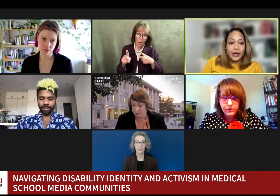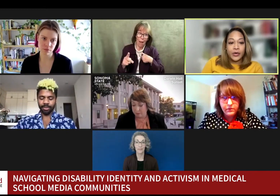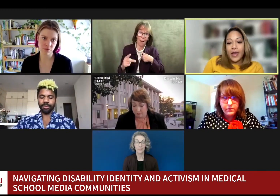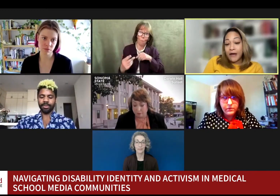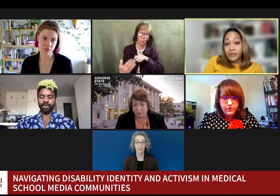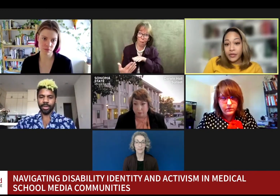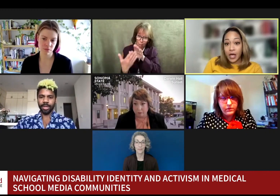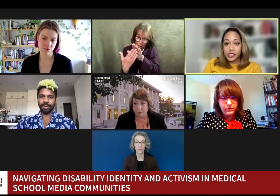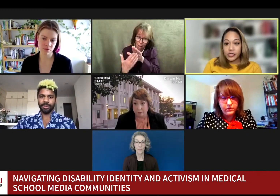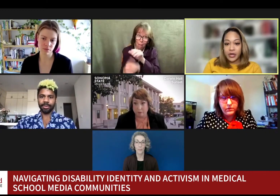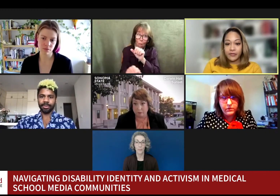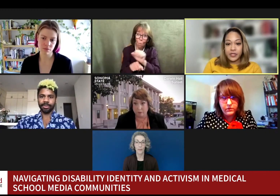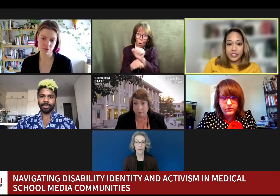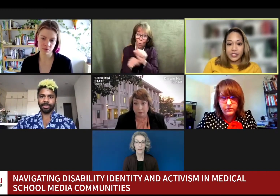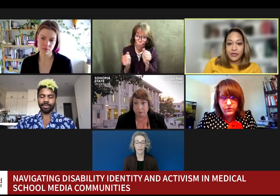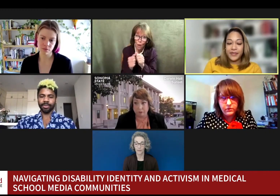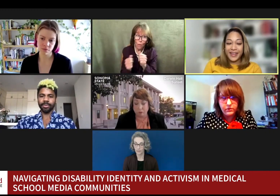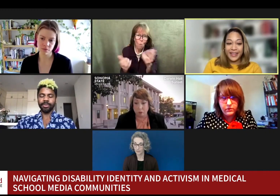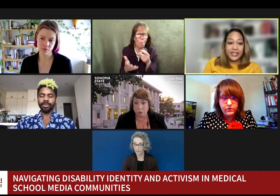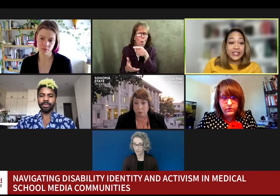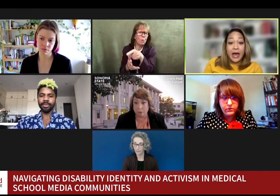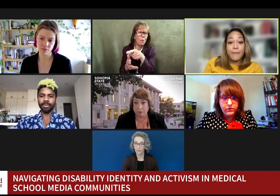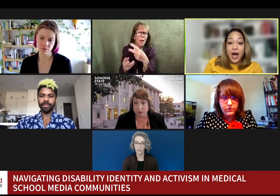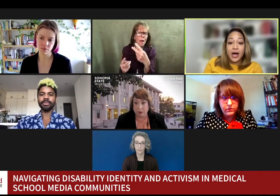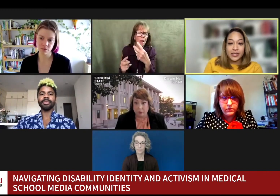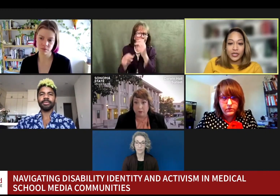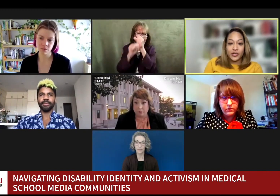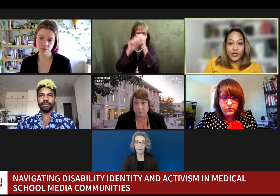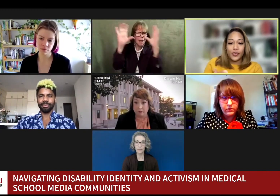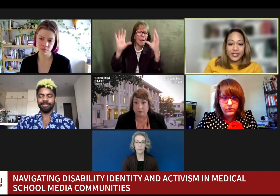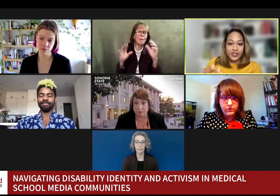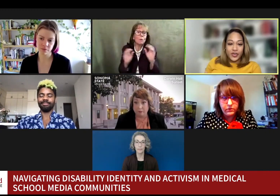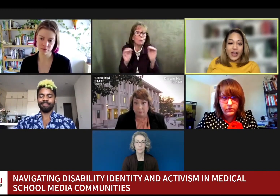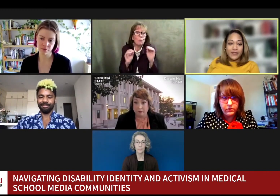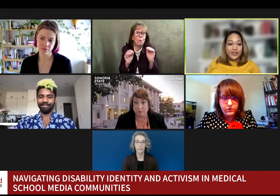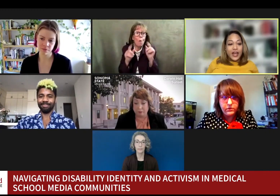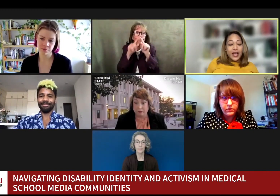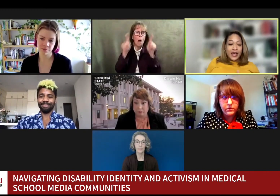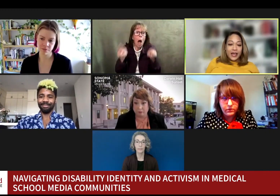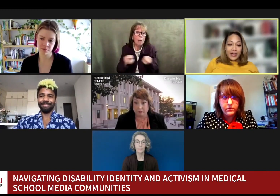I don't have the luxury of just fitting into that box like Britt describes, right?